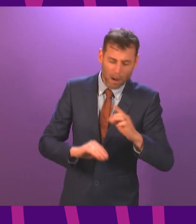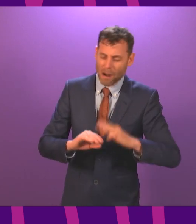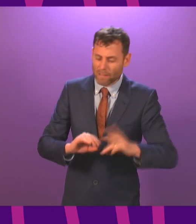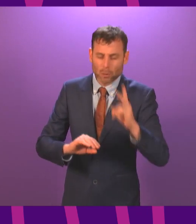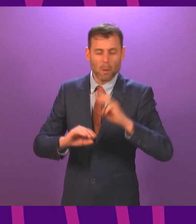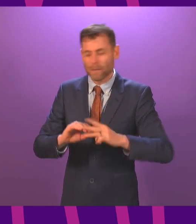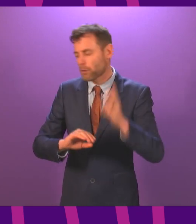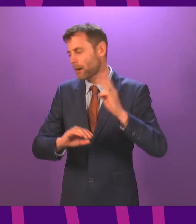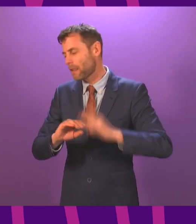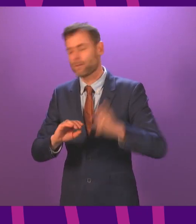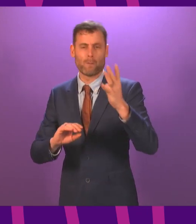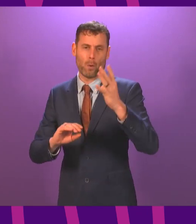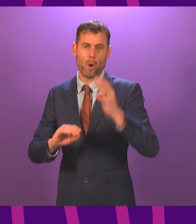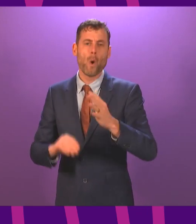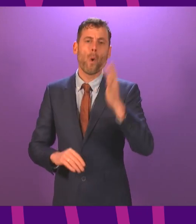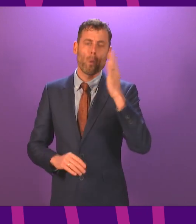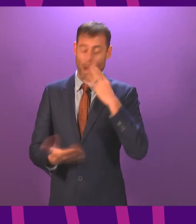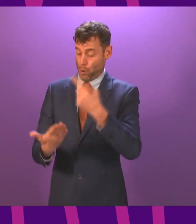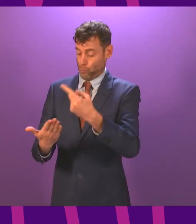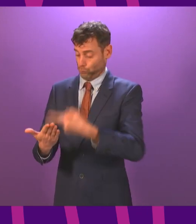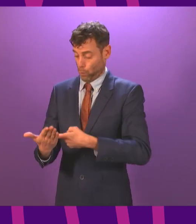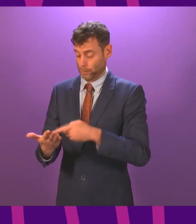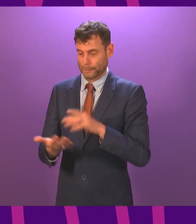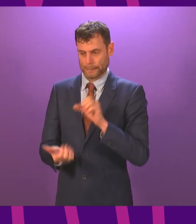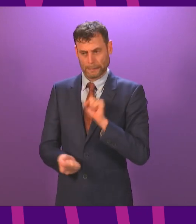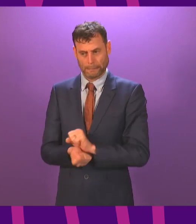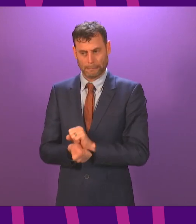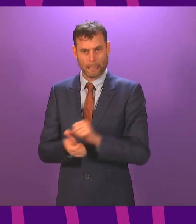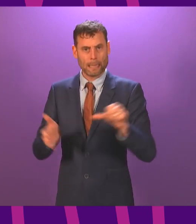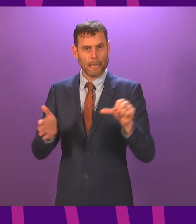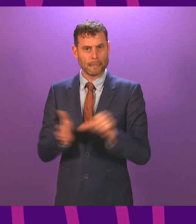1, having restrictions on how we live, work and see our loved ones has been difficult